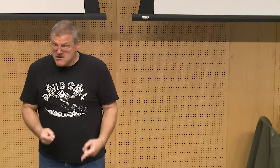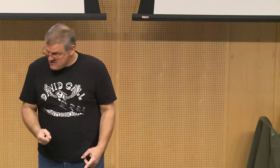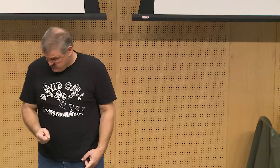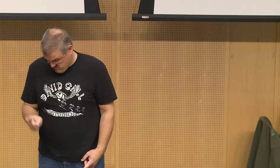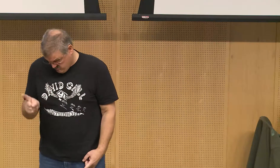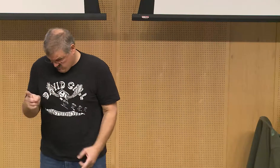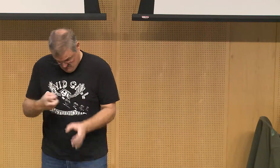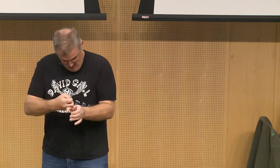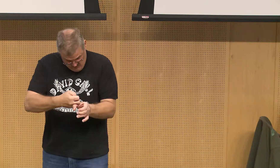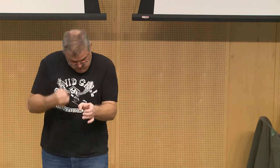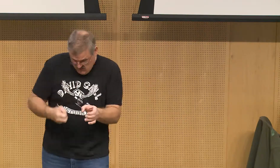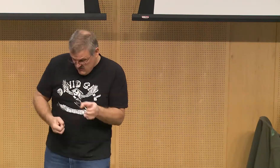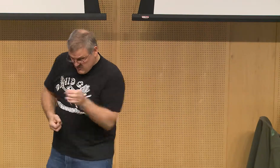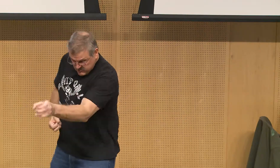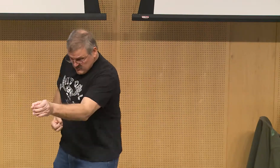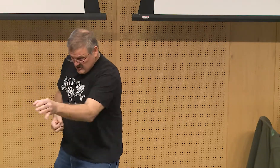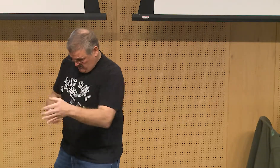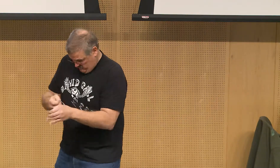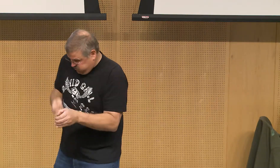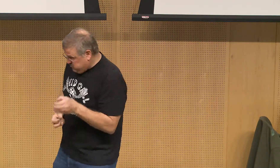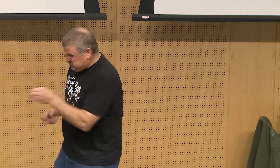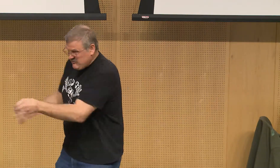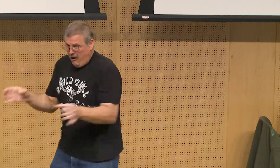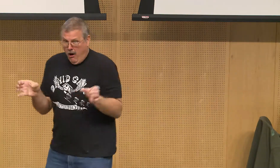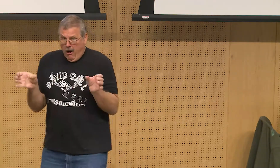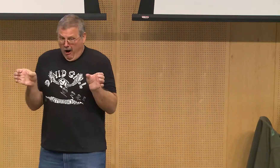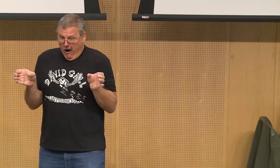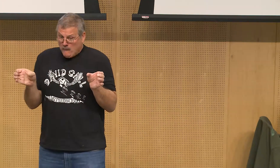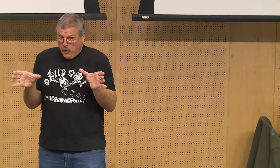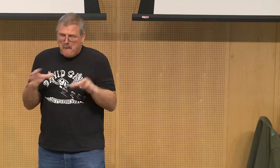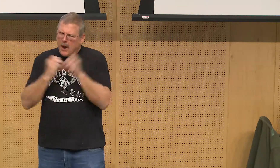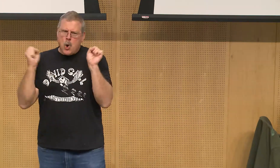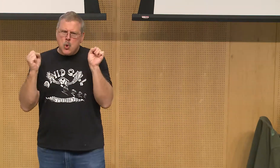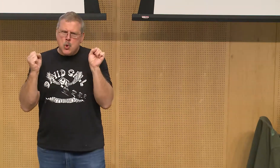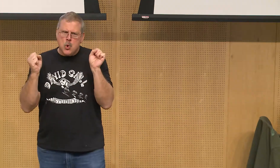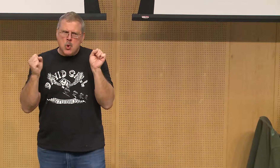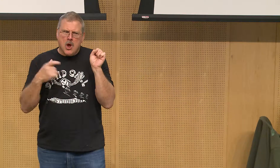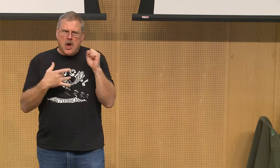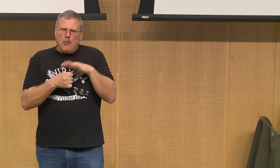"Never use your hands. Do not sign," so it's as if hand grenades are in our hands